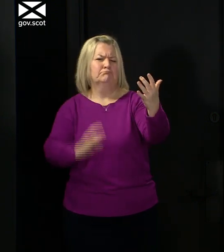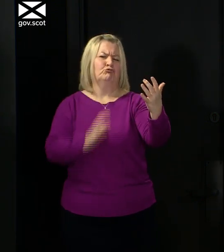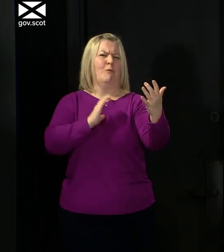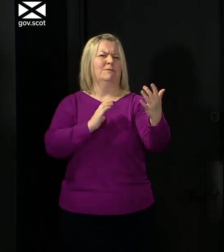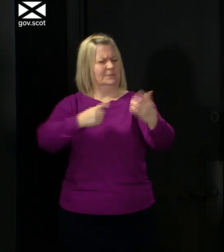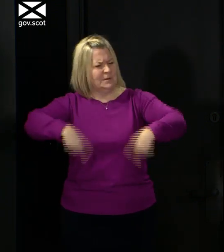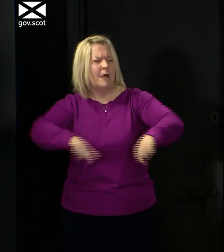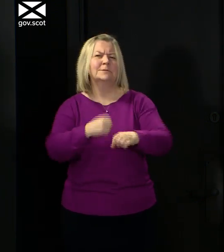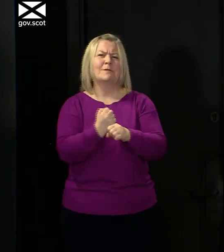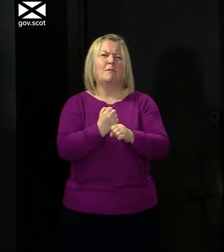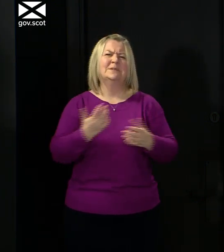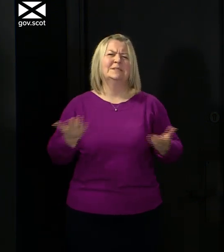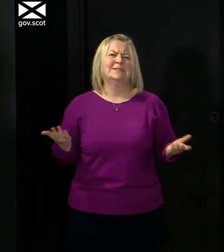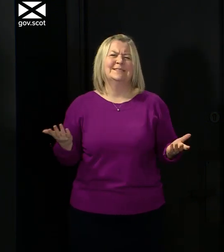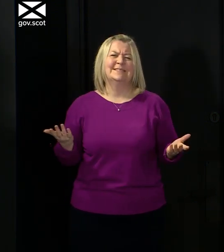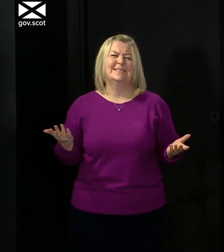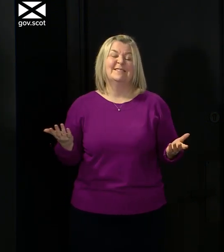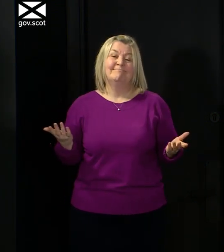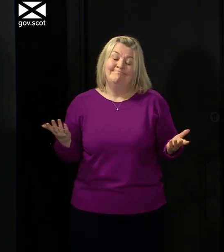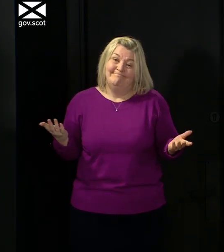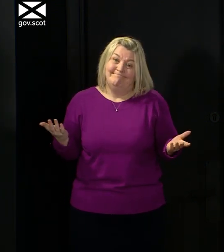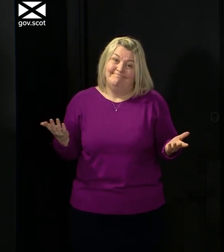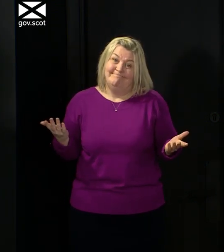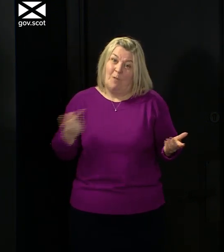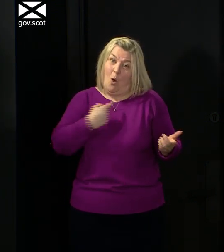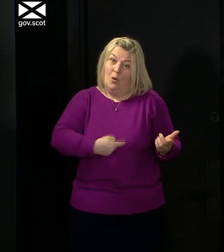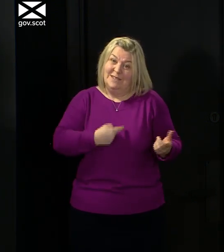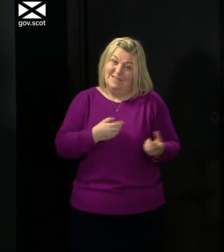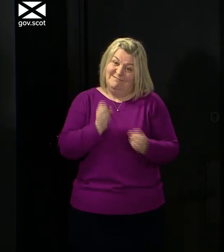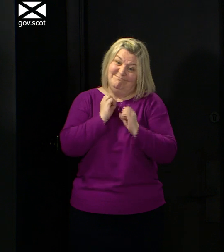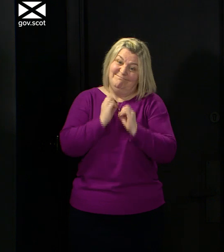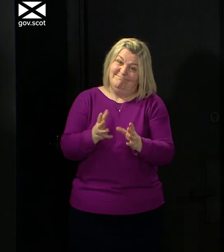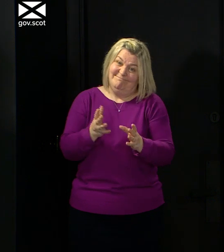these were the things. And I'm just being as open as I can here, about my thought processes.